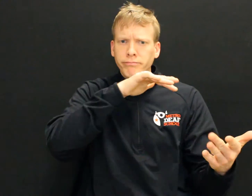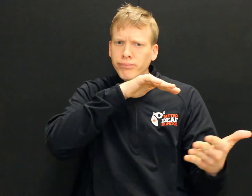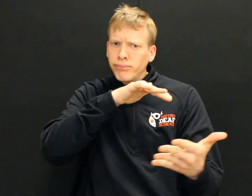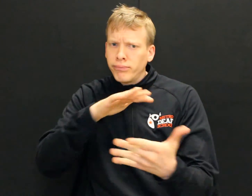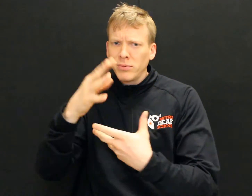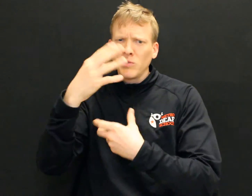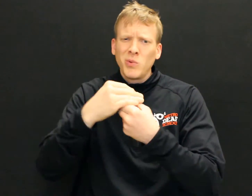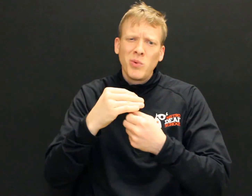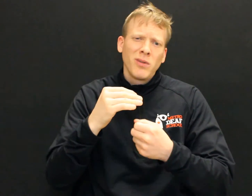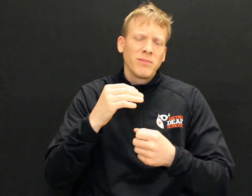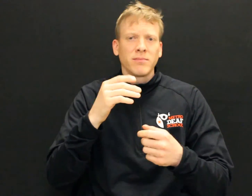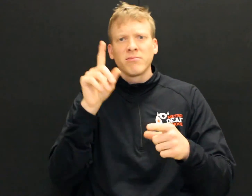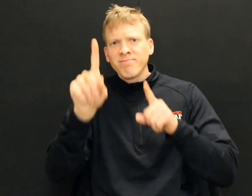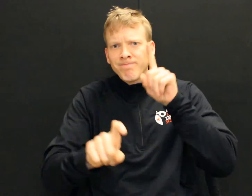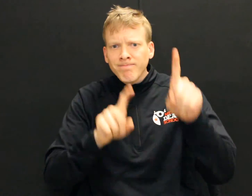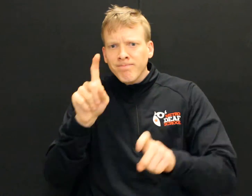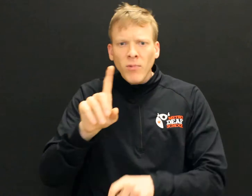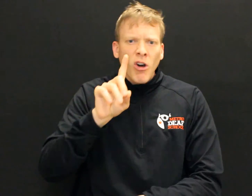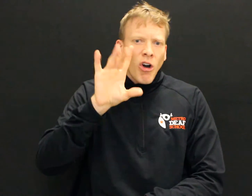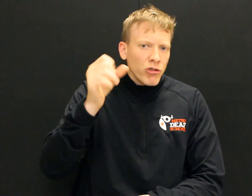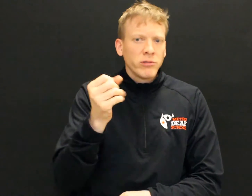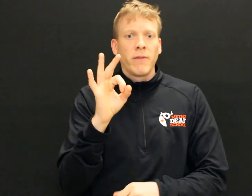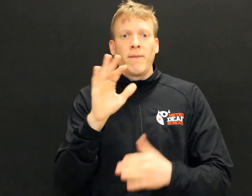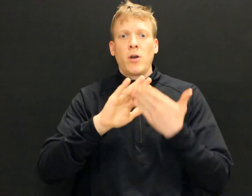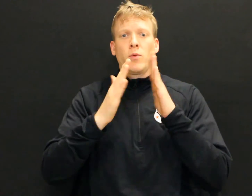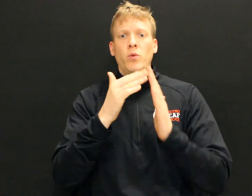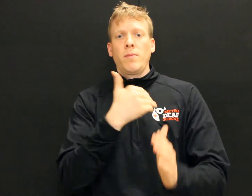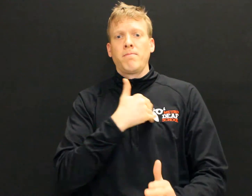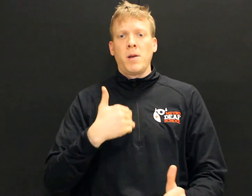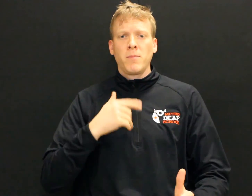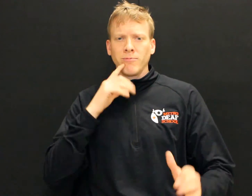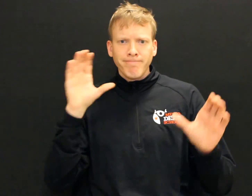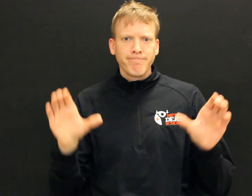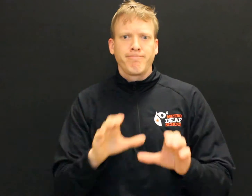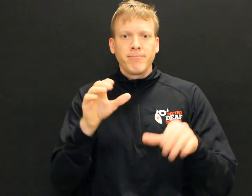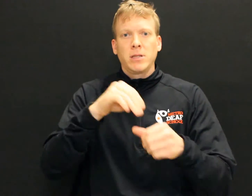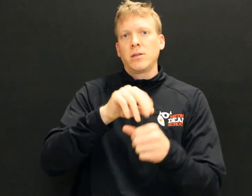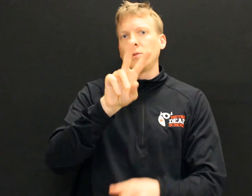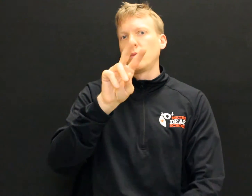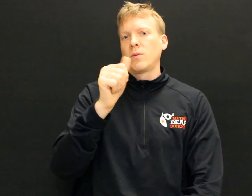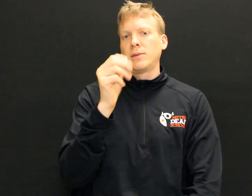the studies that include surveying hundreds of community members were conducted in 2016.